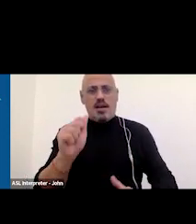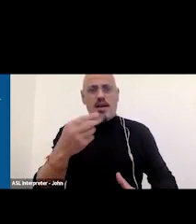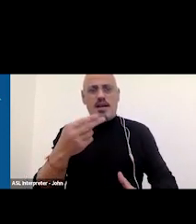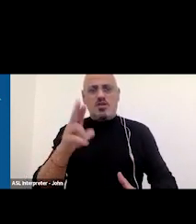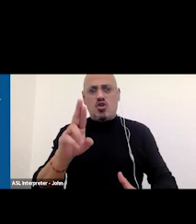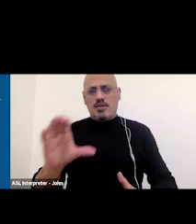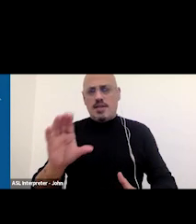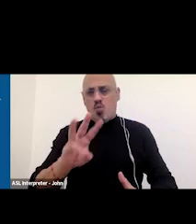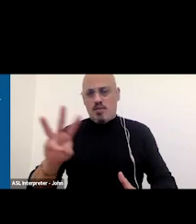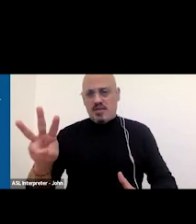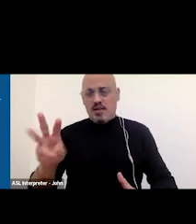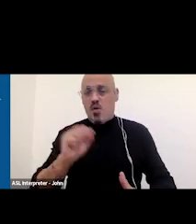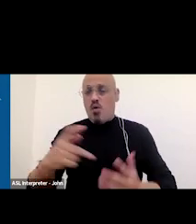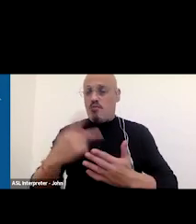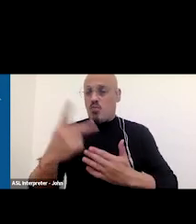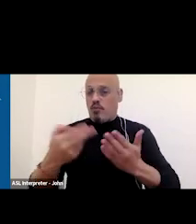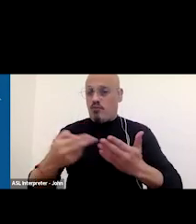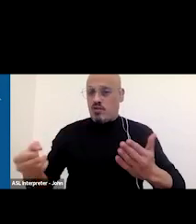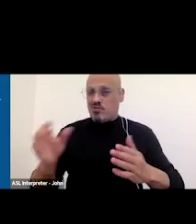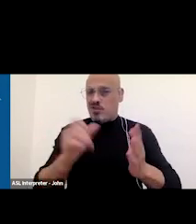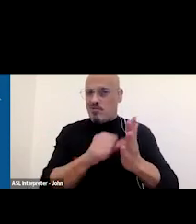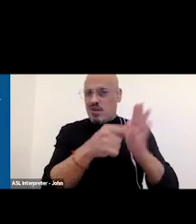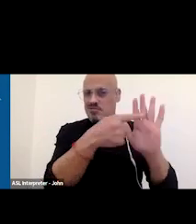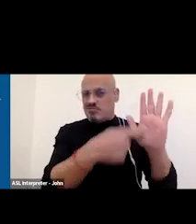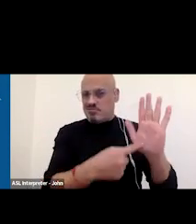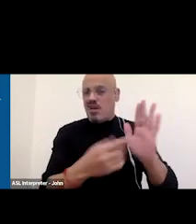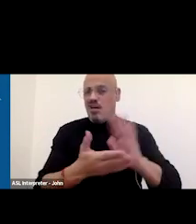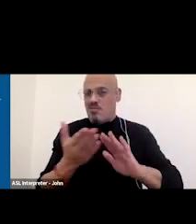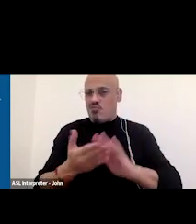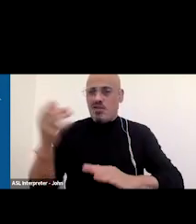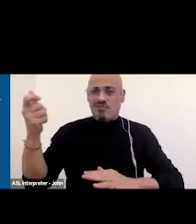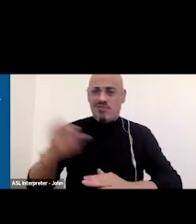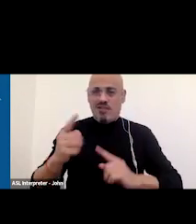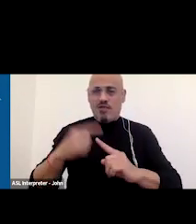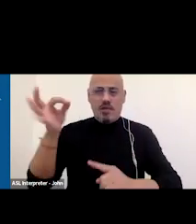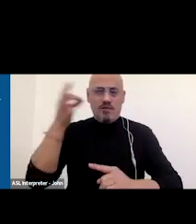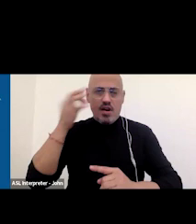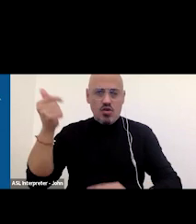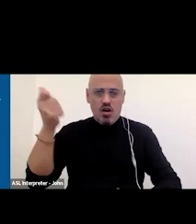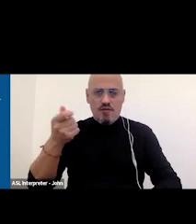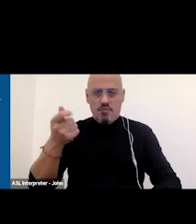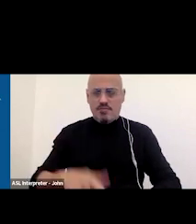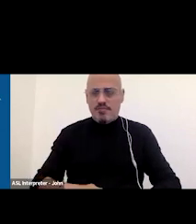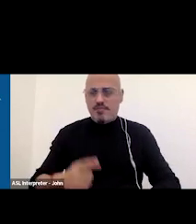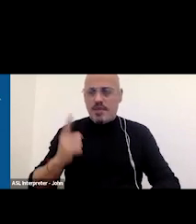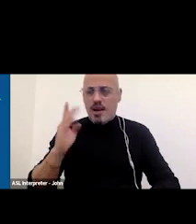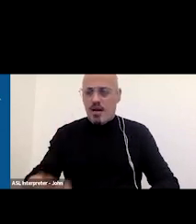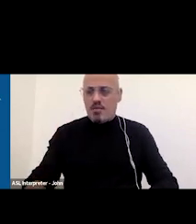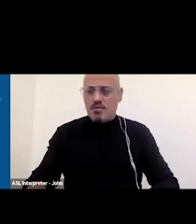All of the programs and resources on this page are operated or funded by the federal government, and I'll drop a link in the chat.